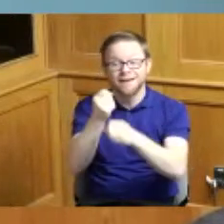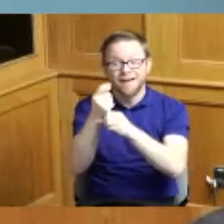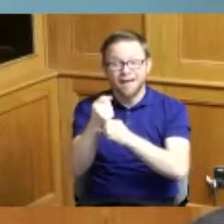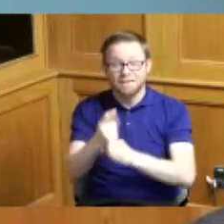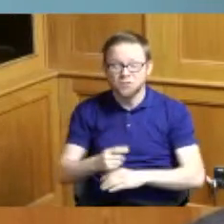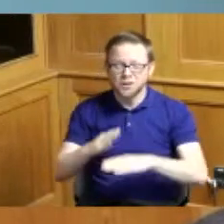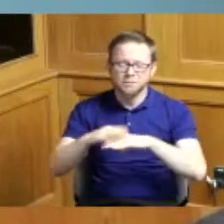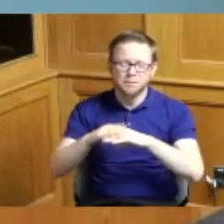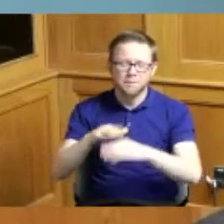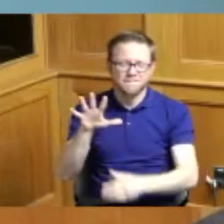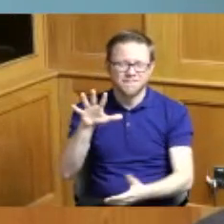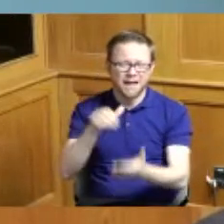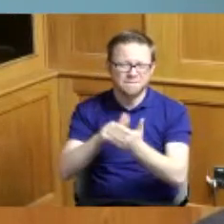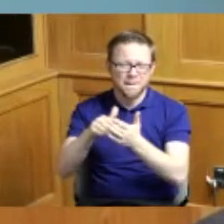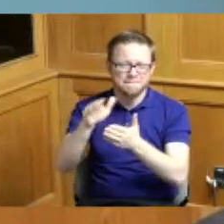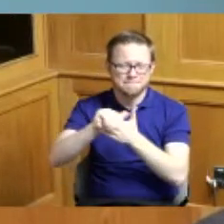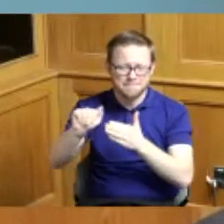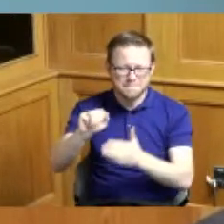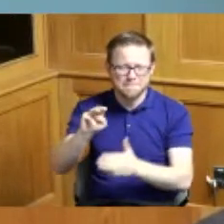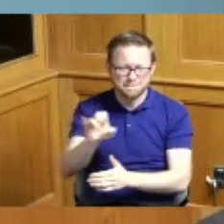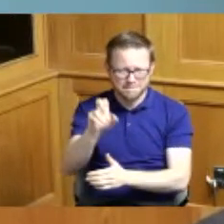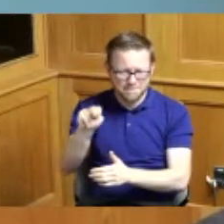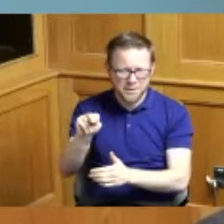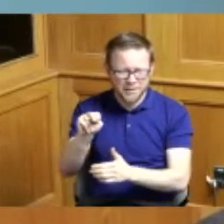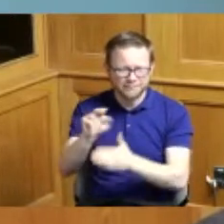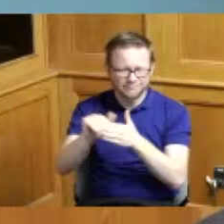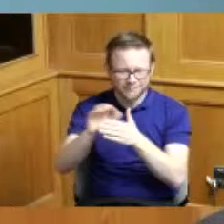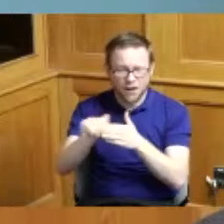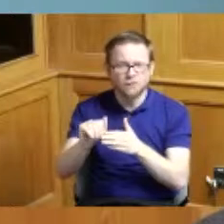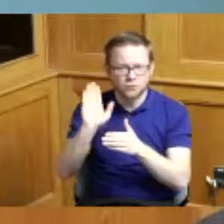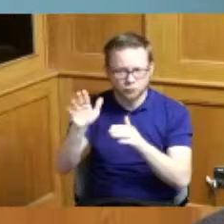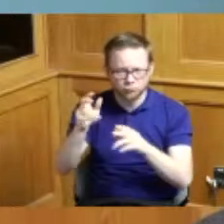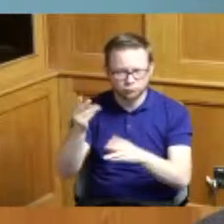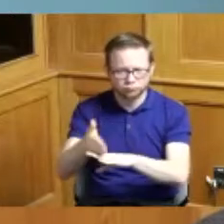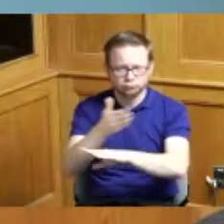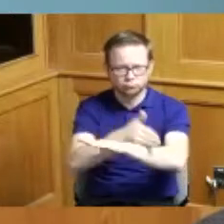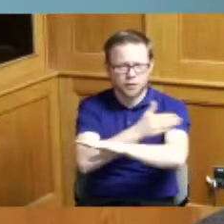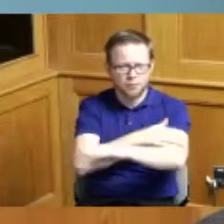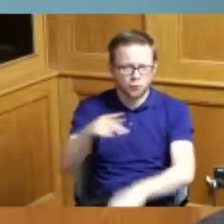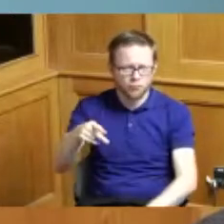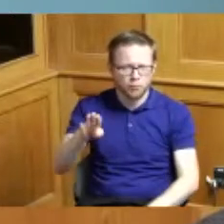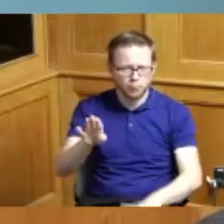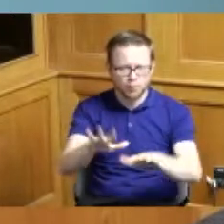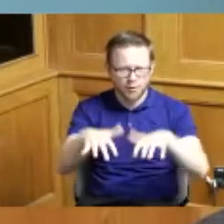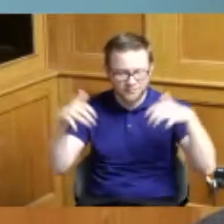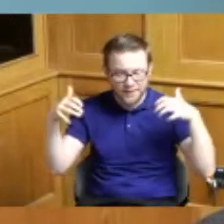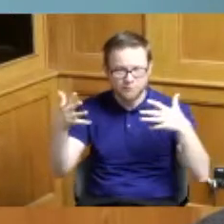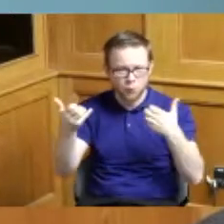to provide improvements in Paul Brown Stadium so I wanted to make sure that people heard that um